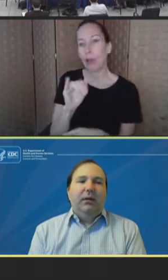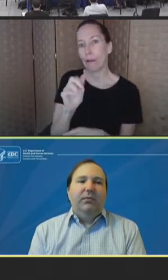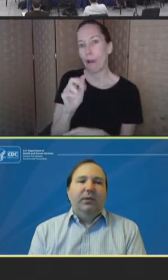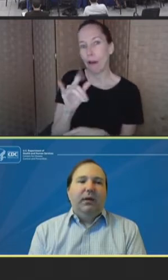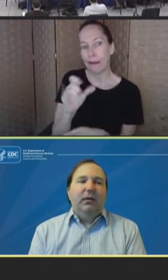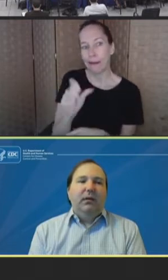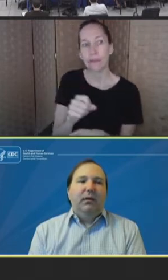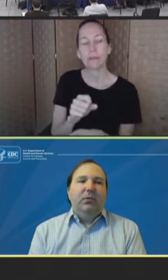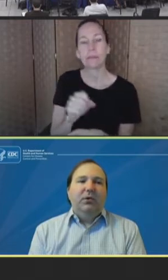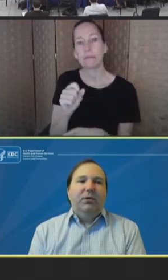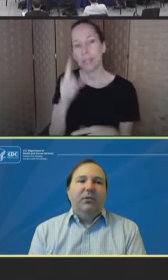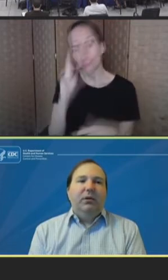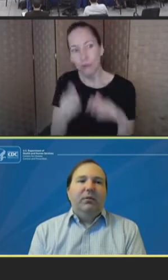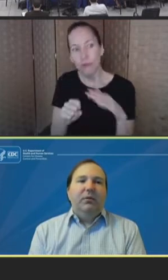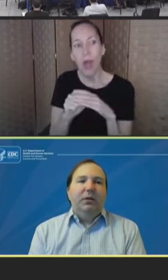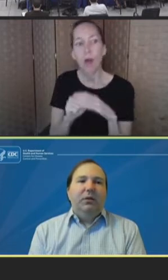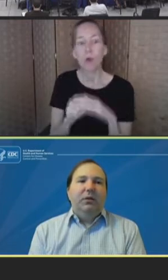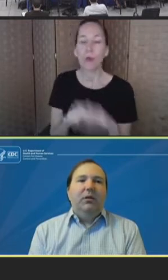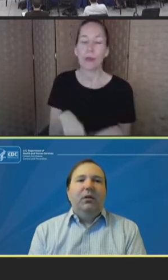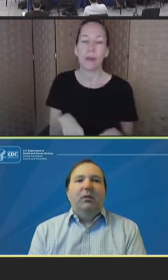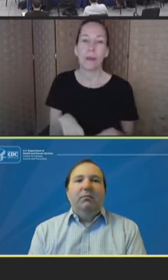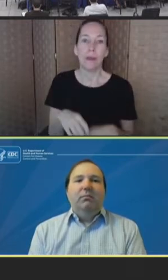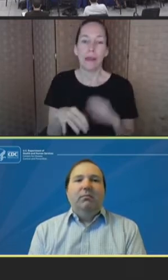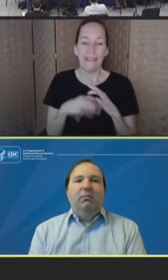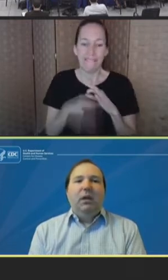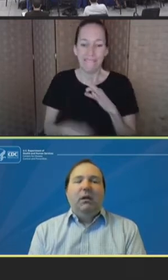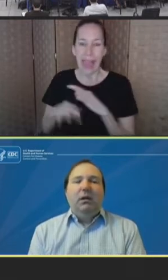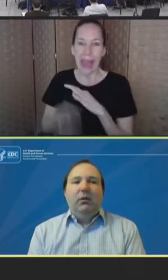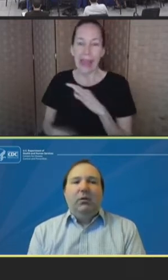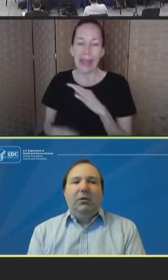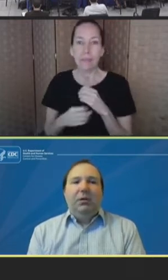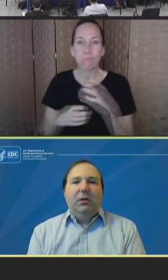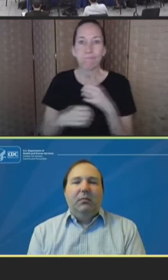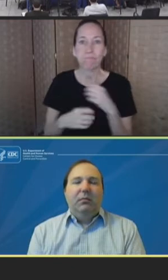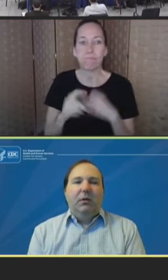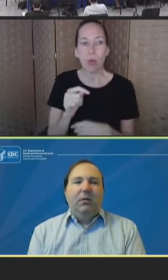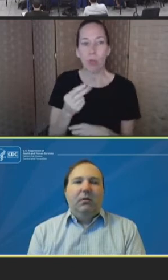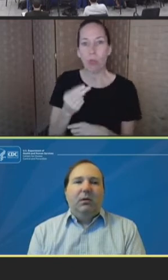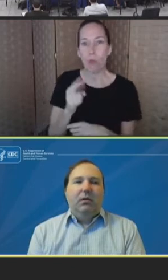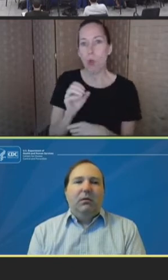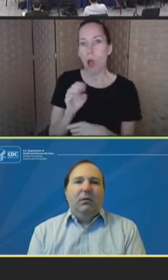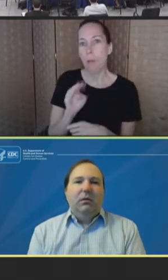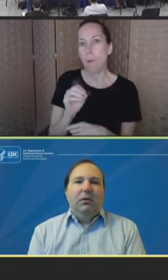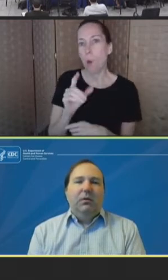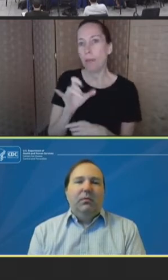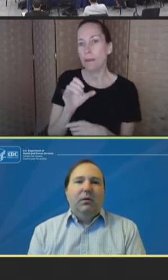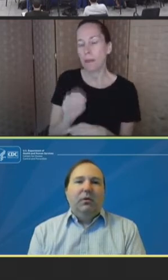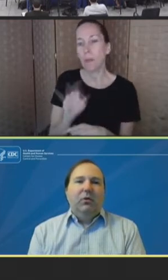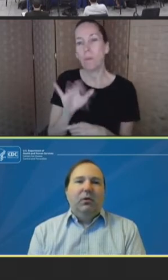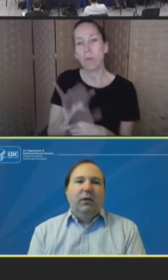handed down in the Emergency Use Authorization. And, of course, you know, just from a historical